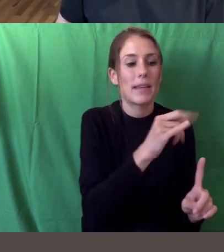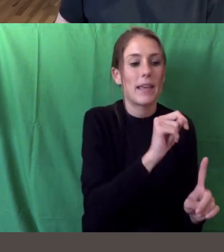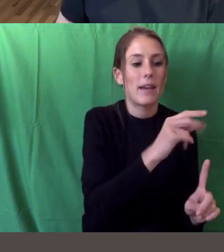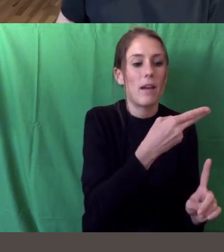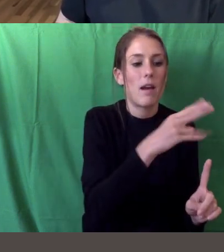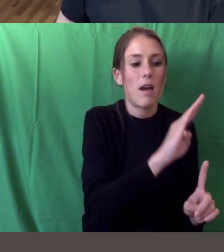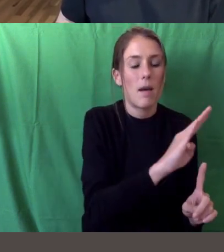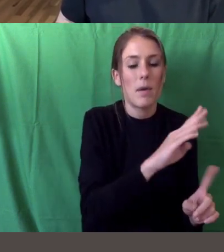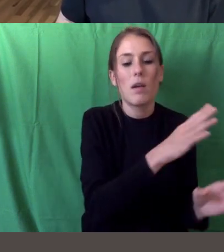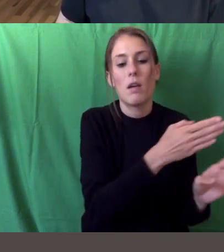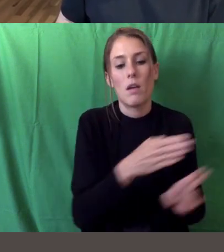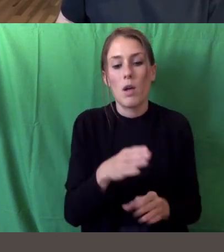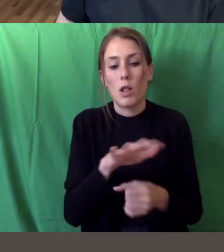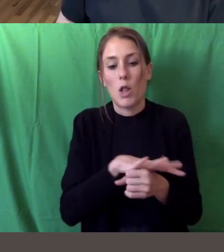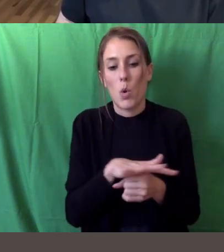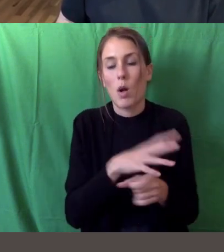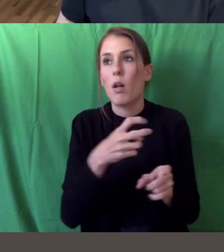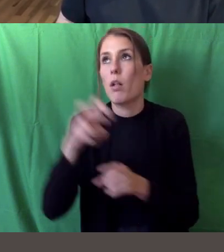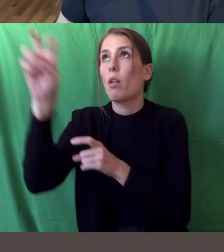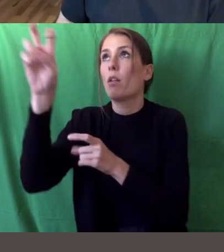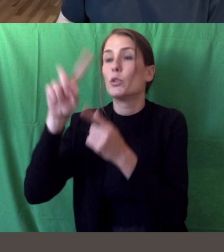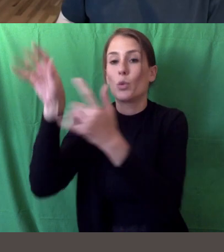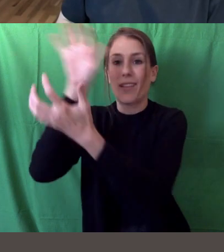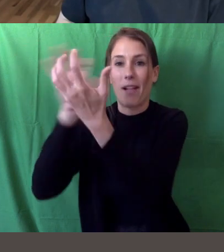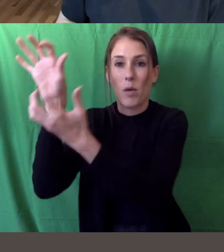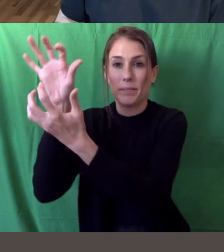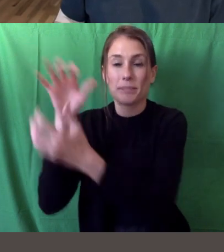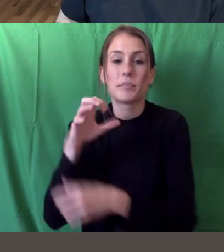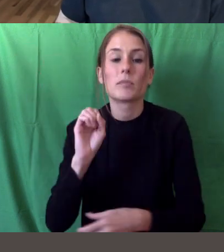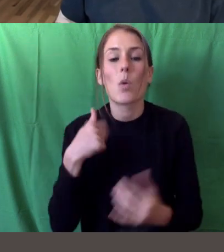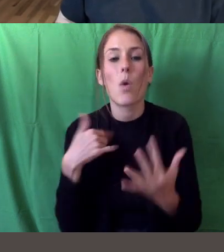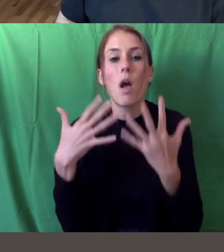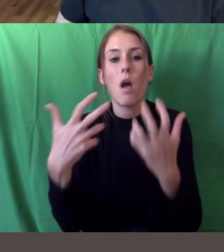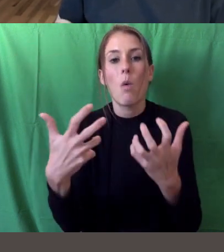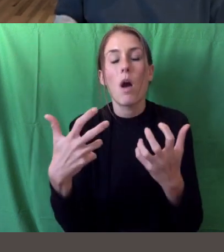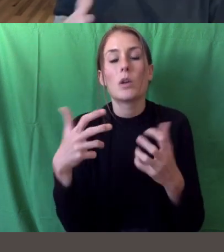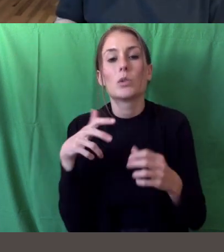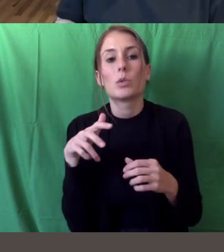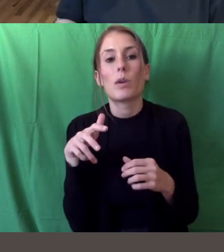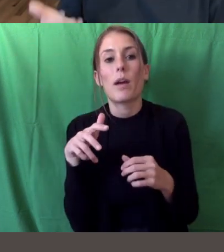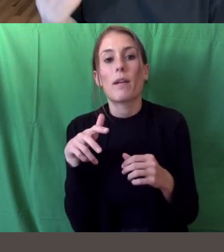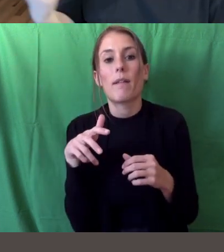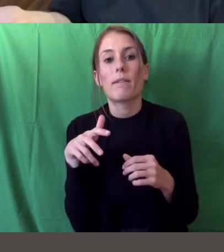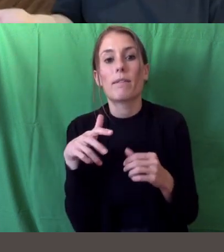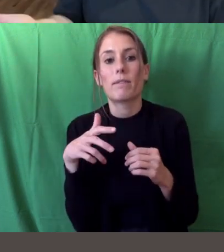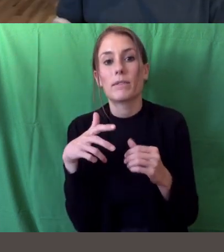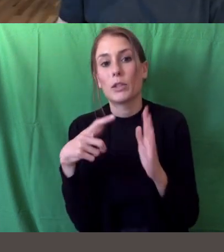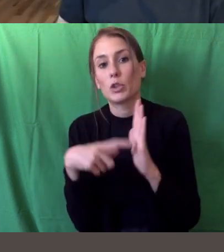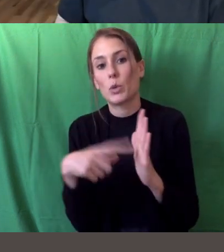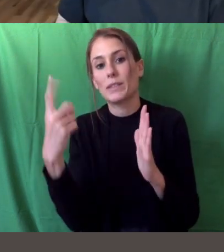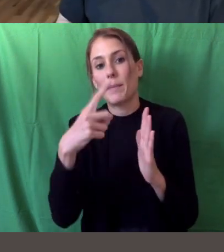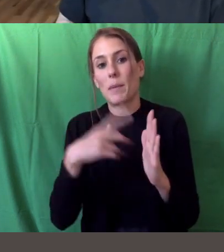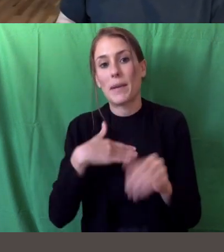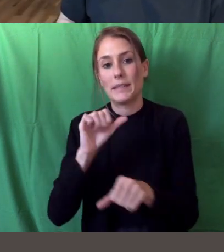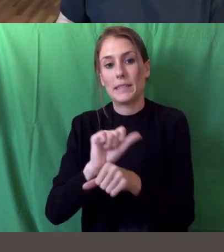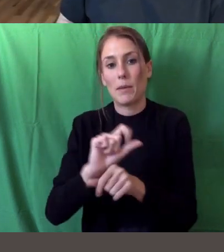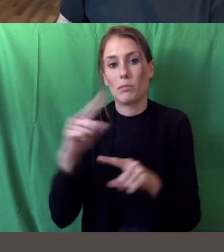to local development environment to the cloud. So I want to take a minute to introduce something my team has been working on for the last year or so,